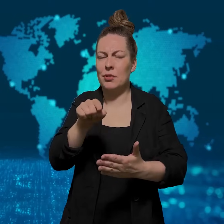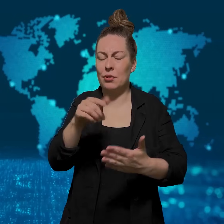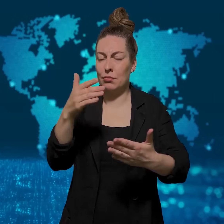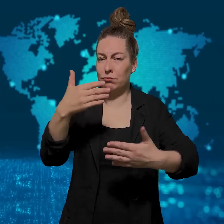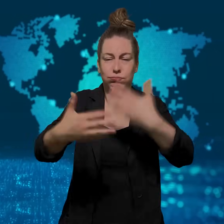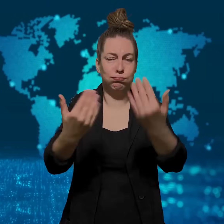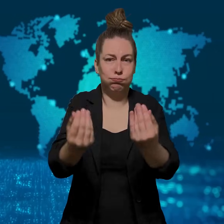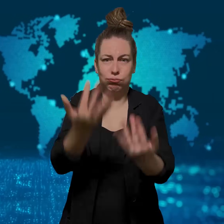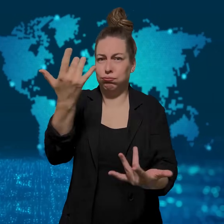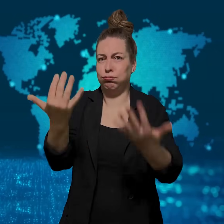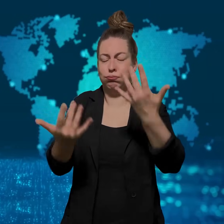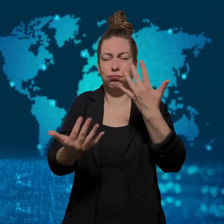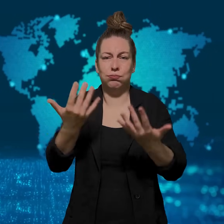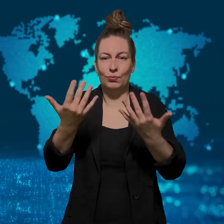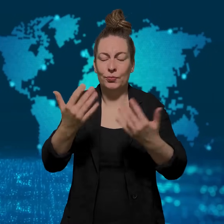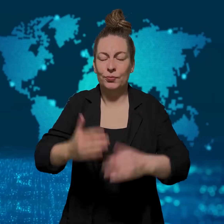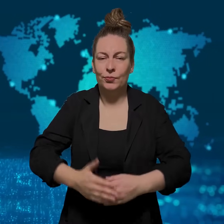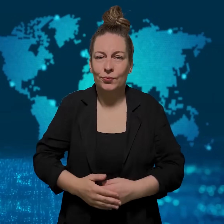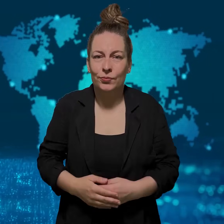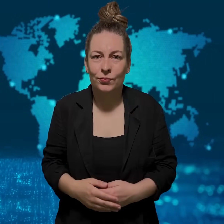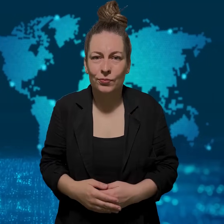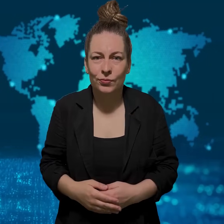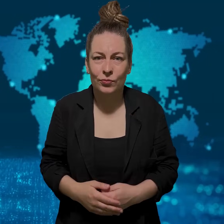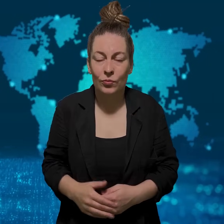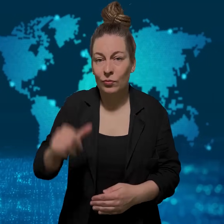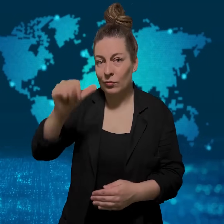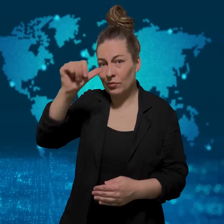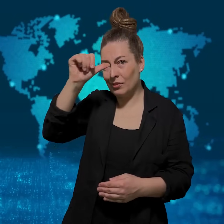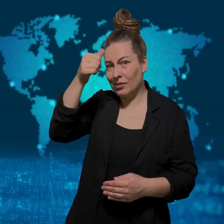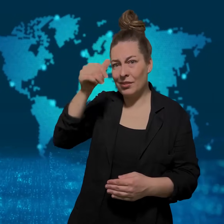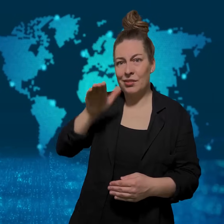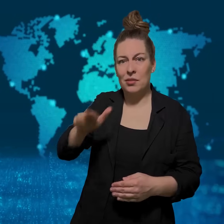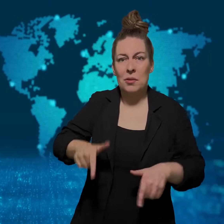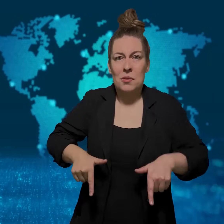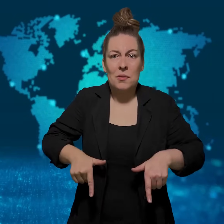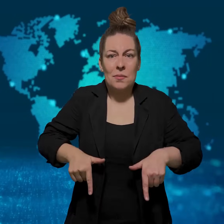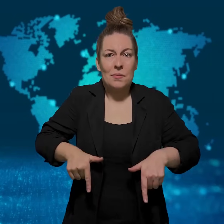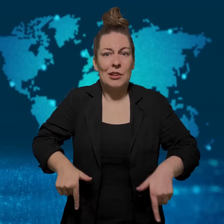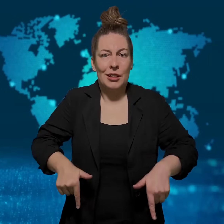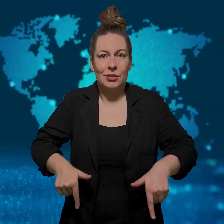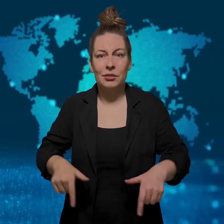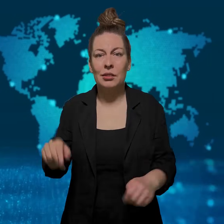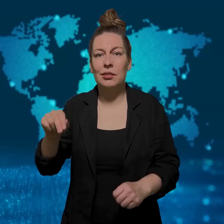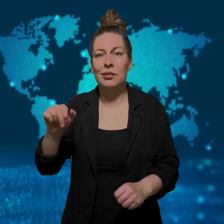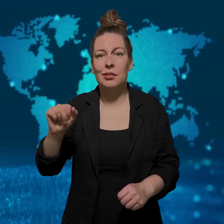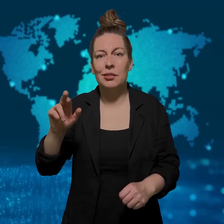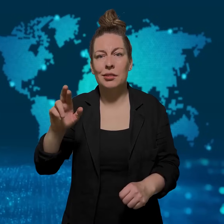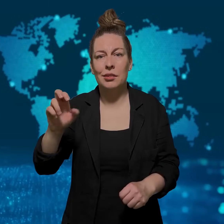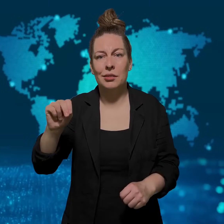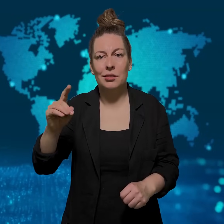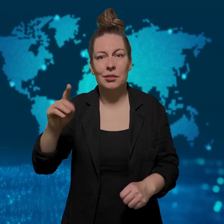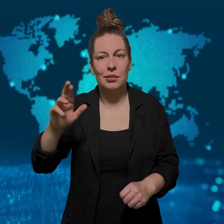but a special investigation has been set up to determine what occurred.